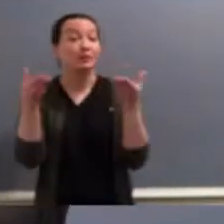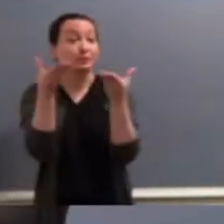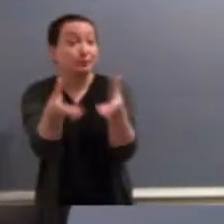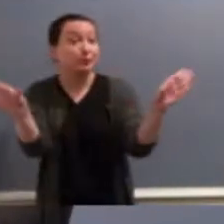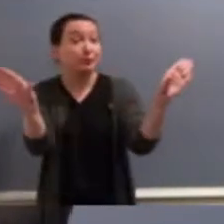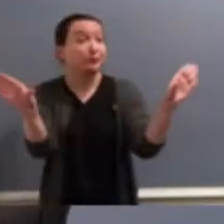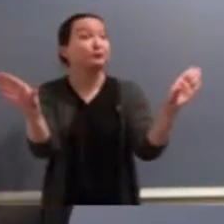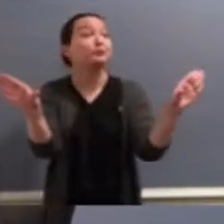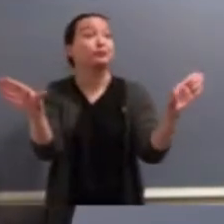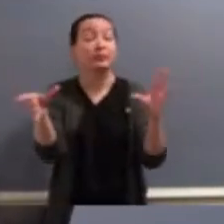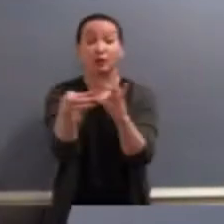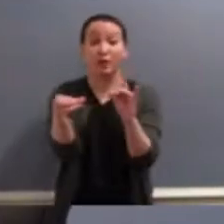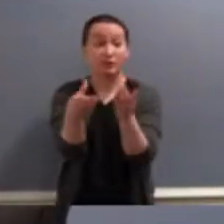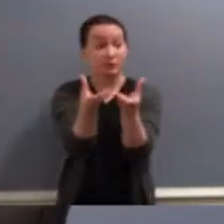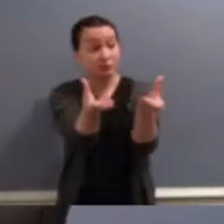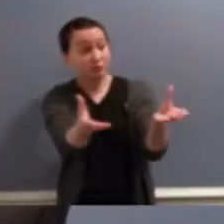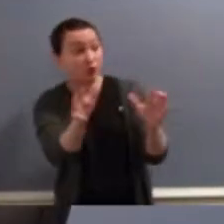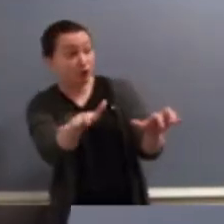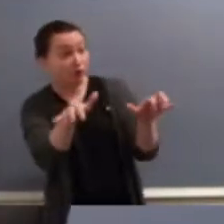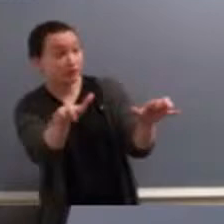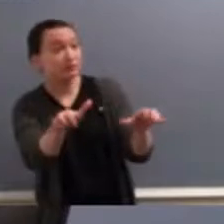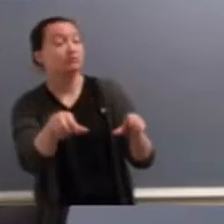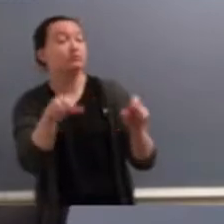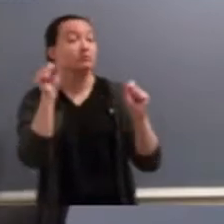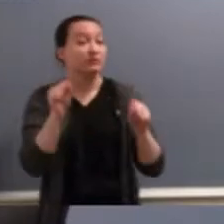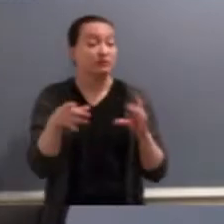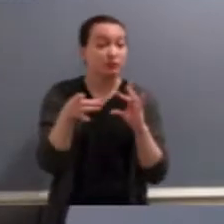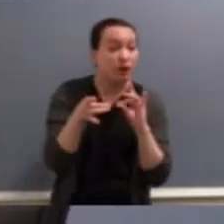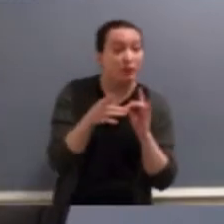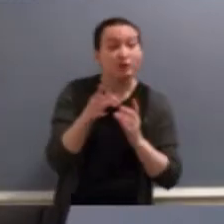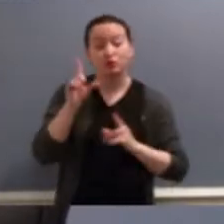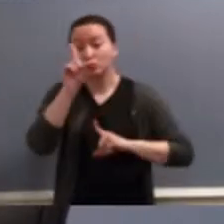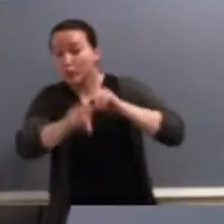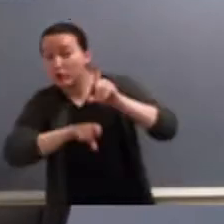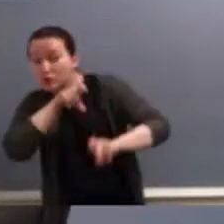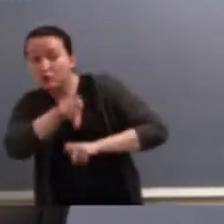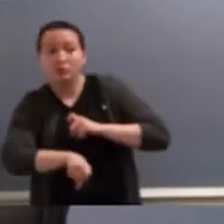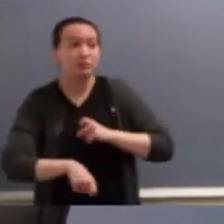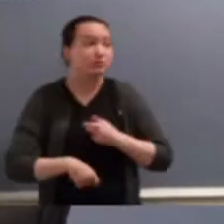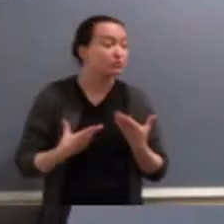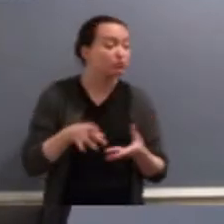anyone that's out in the audience that has any comments or questions as it relates to